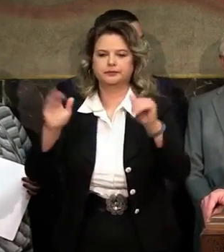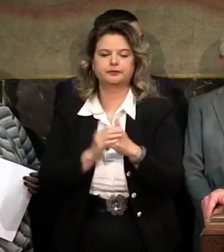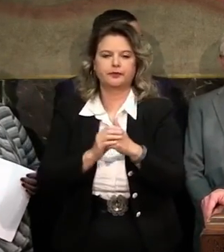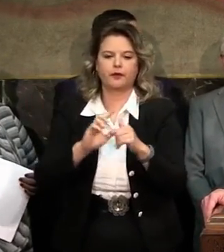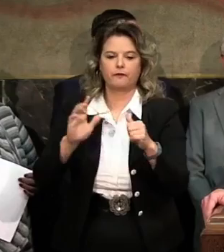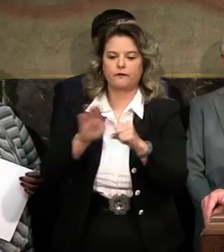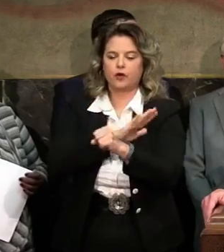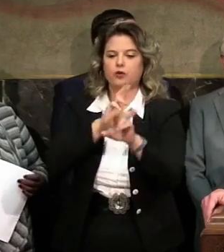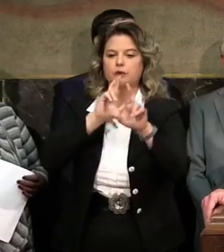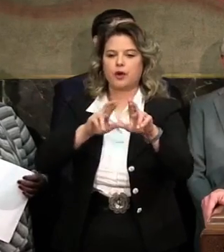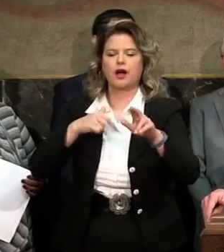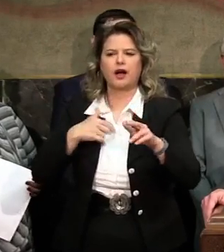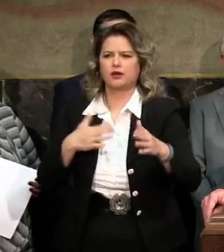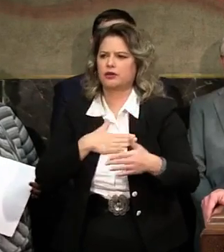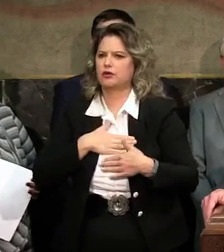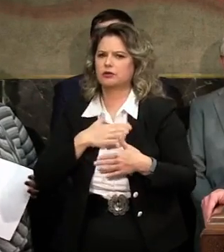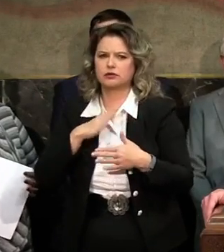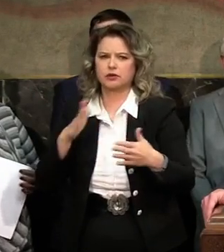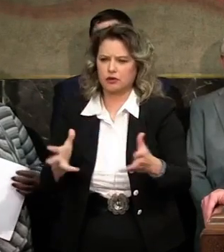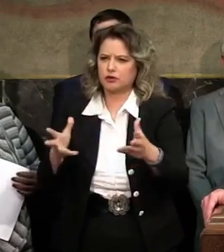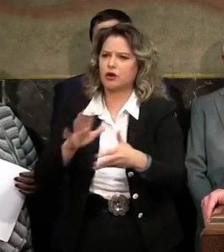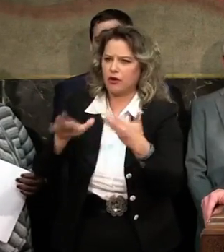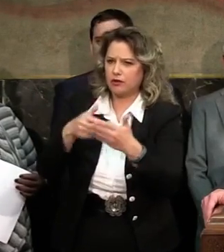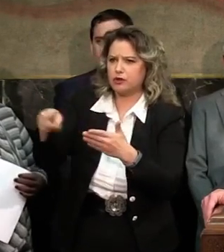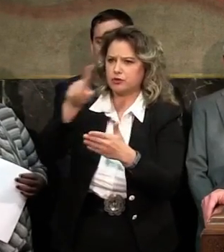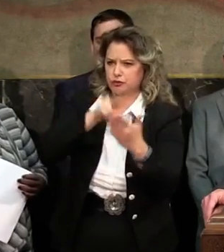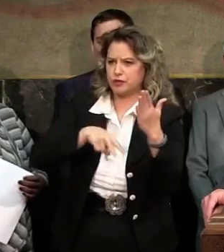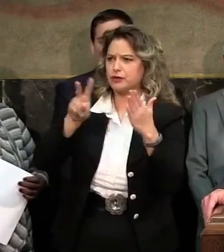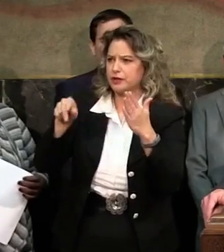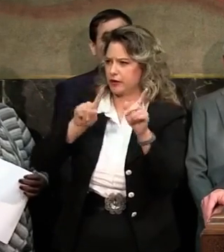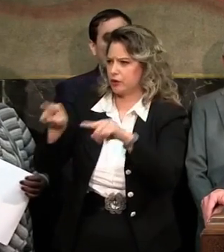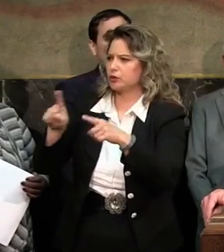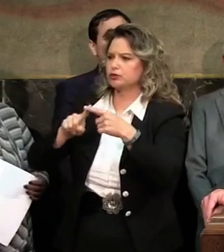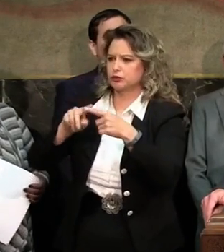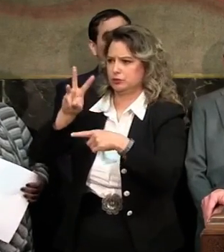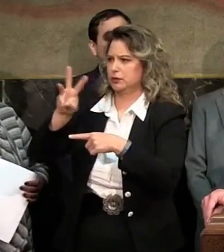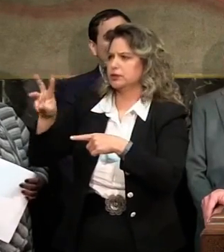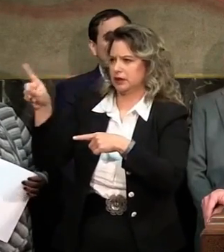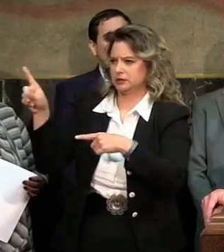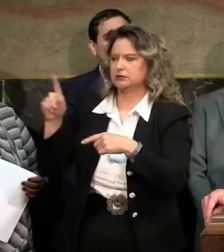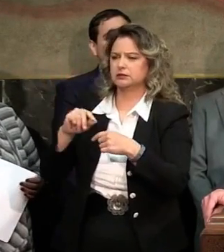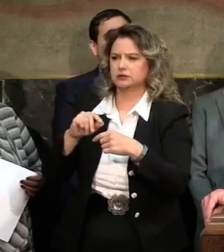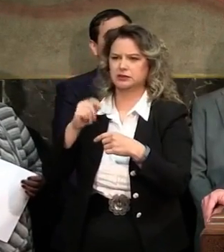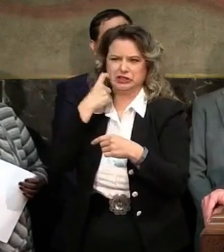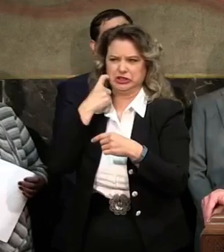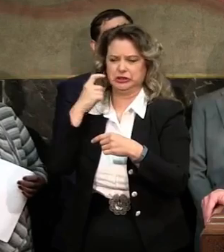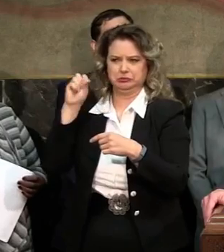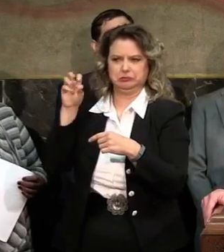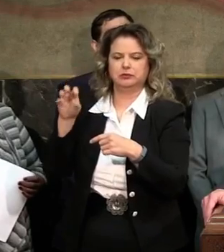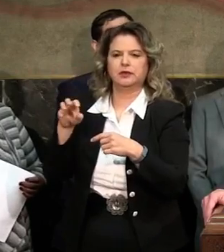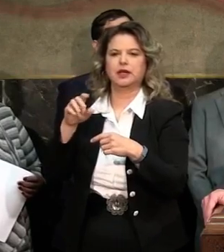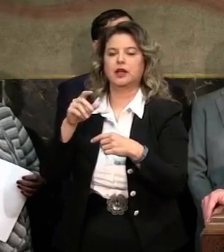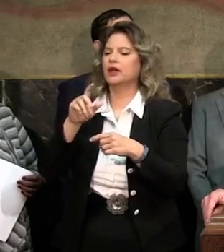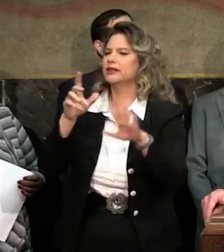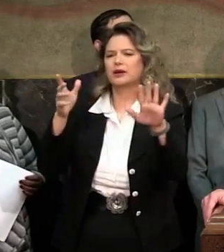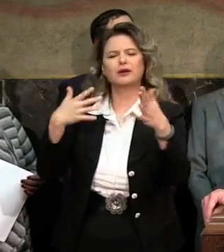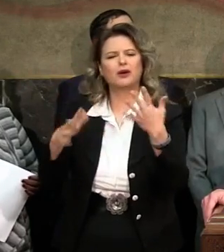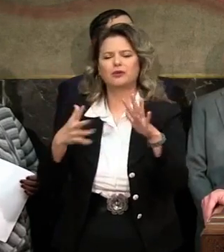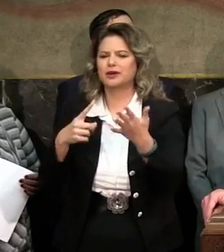which I encourage everyone to read is posted on the web sites as we just talked about and Louisiana has the highest and we've talked about it the highest